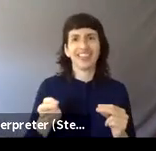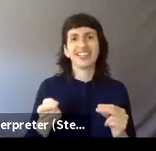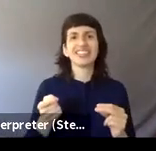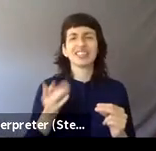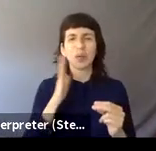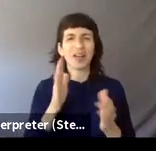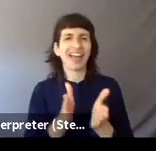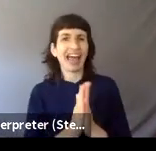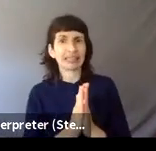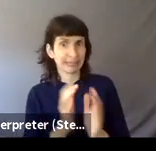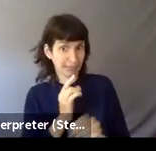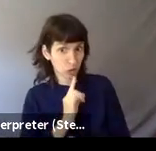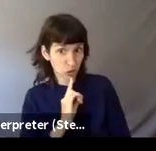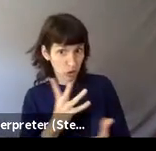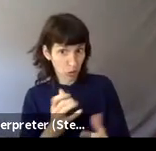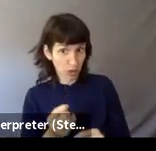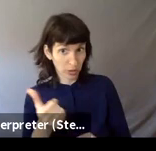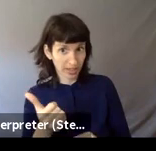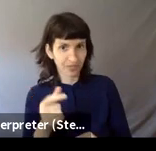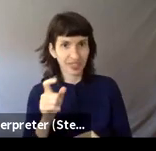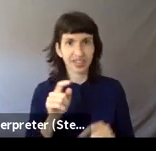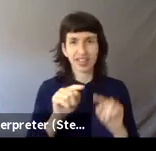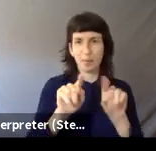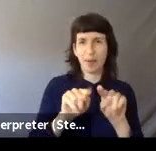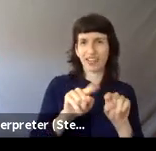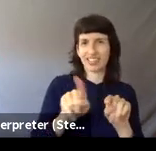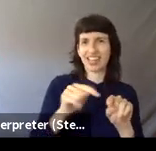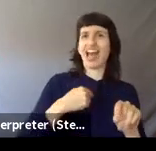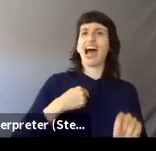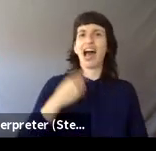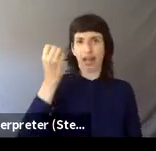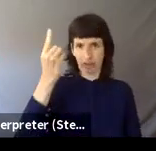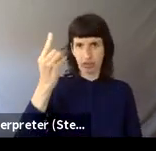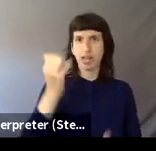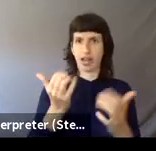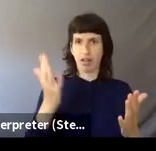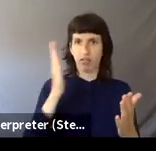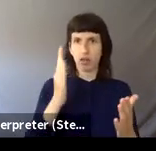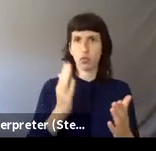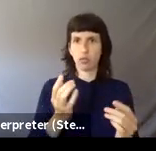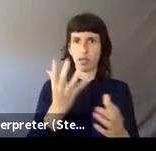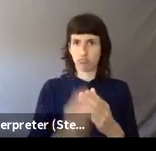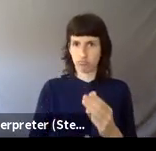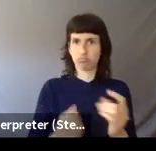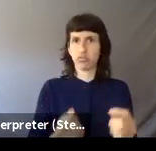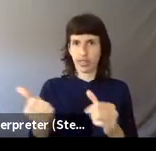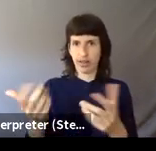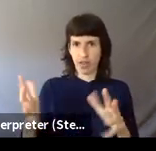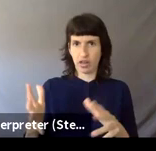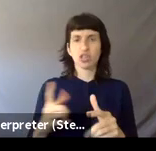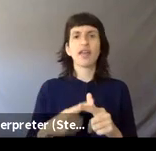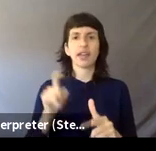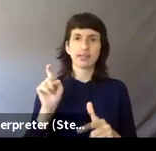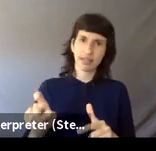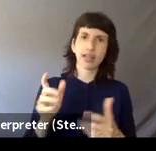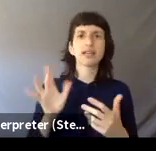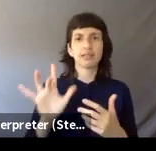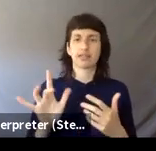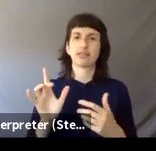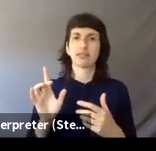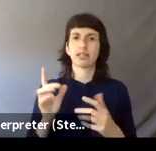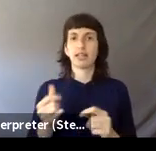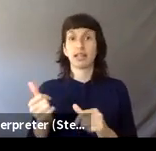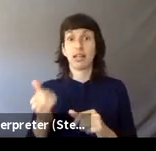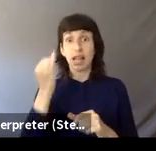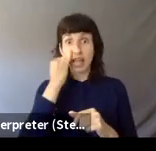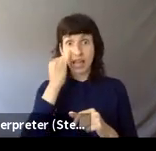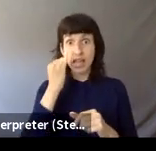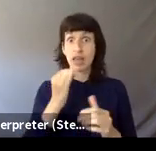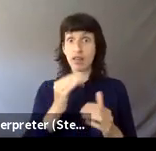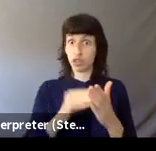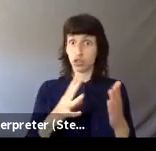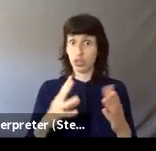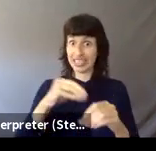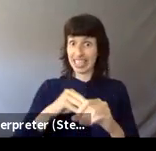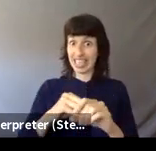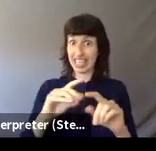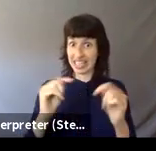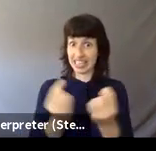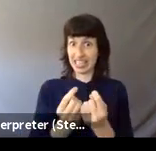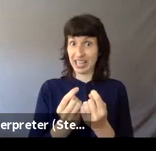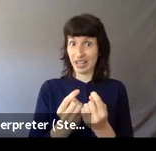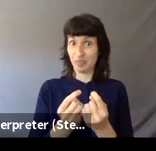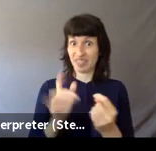When I click delete, it's going to ask me are you sure you really want to delete? Which is a nice feature. Sometimes the cat steps on the keyboard and the next thing you know, the whole thing's